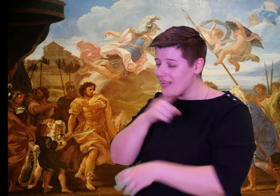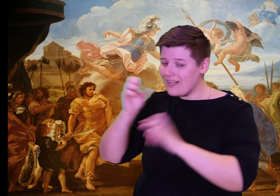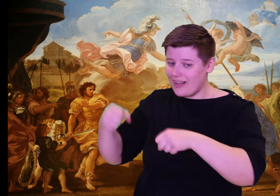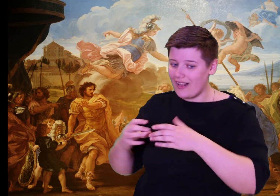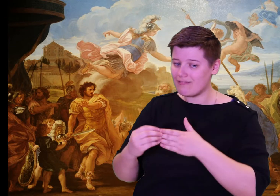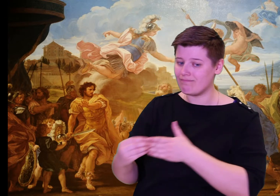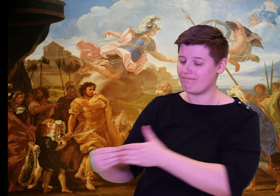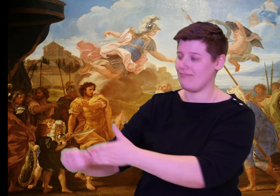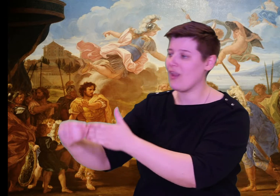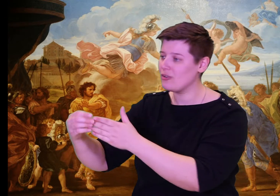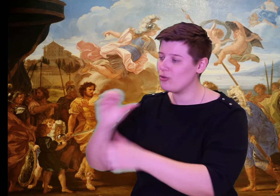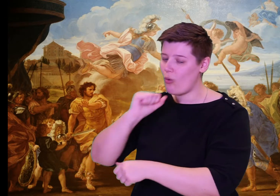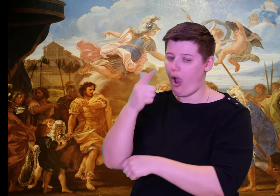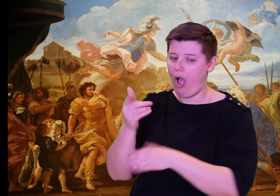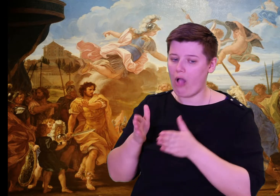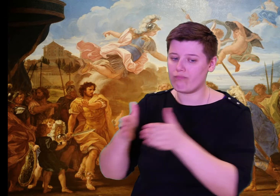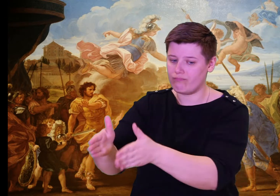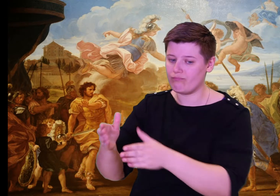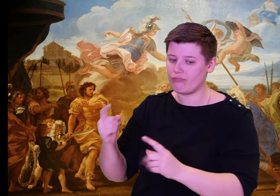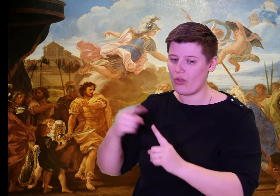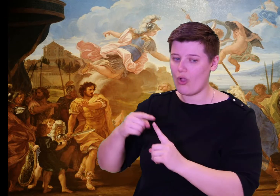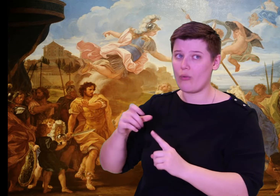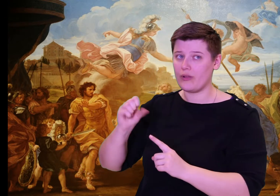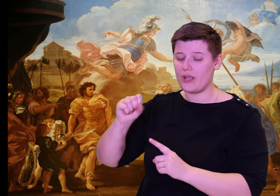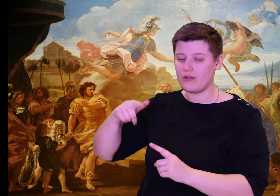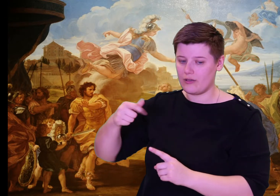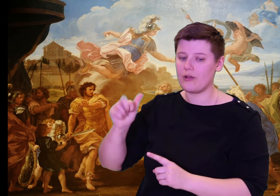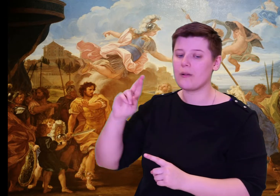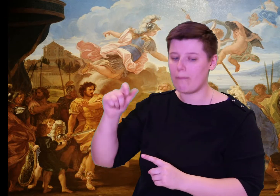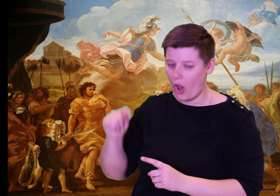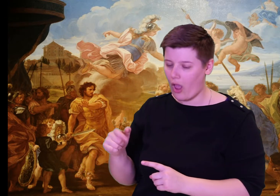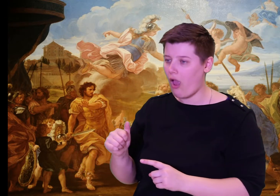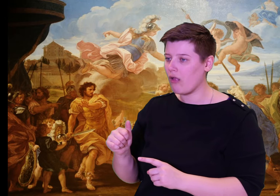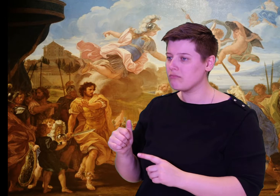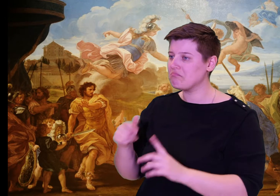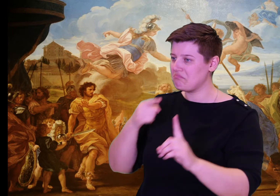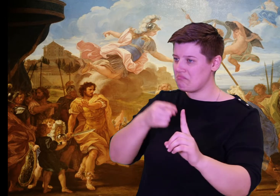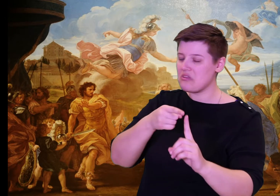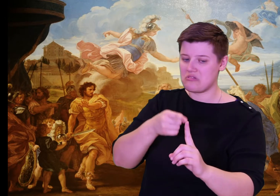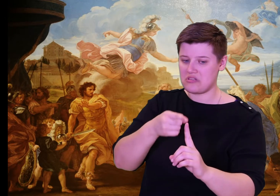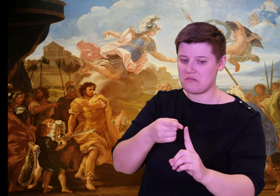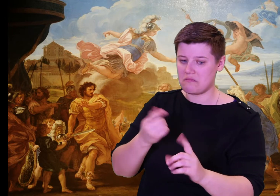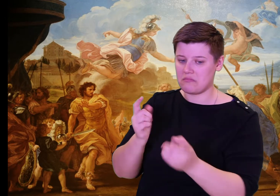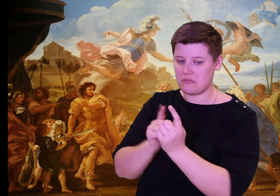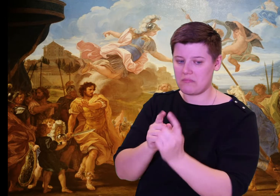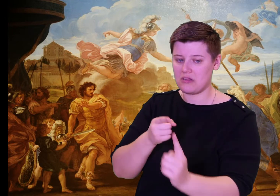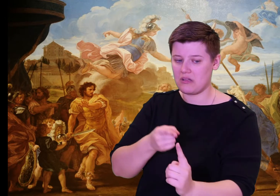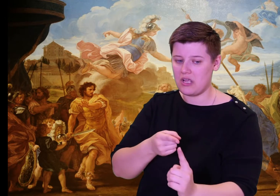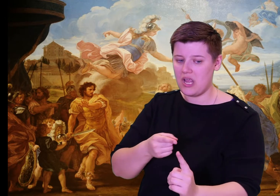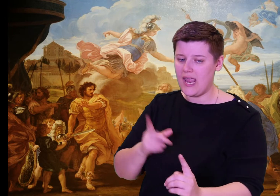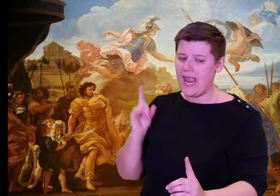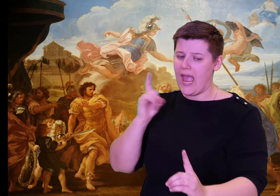Geranian Nestor, lord of horses, answered, "Dear boy, since you have brought the